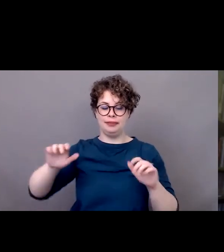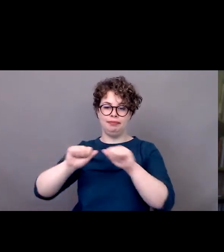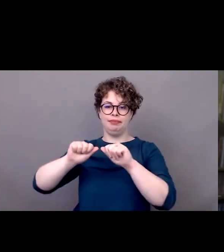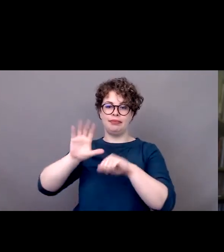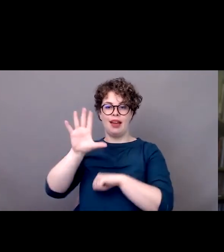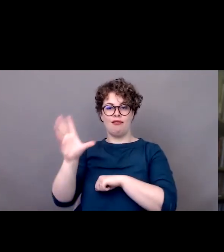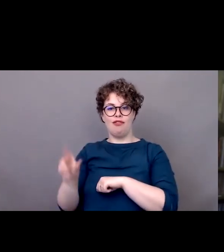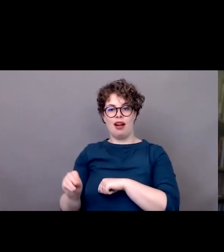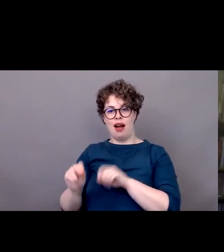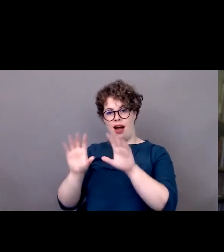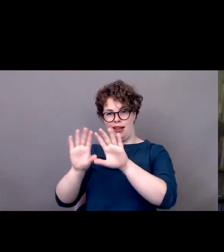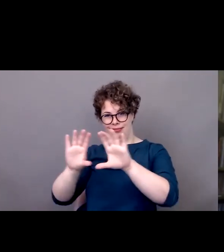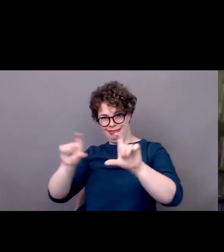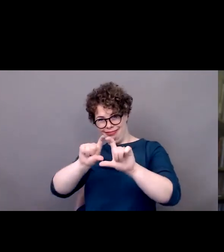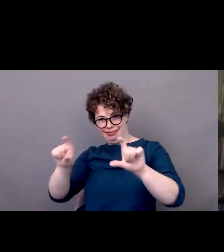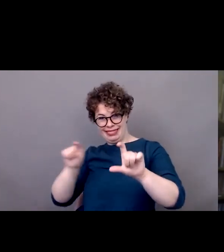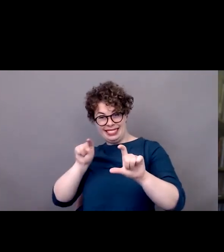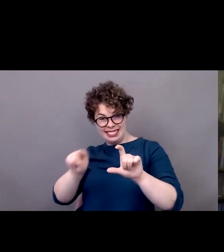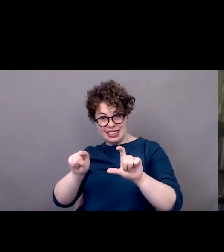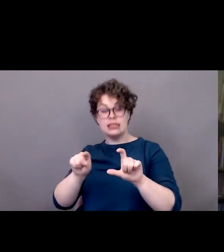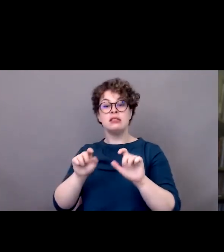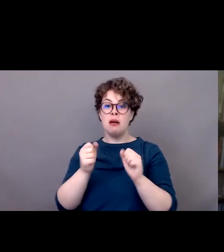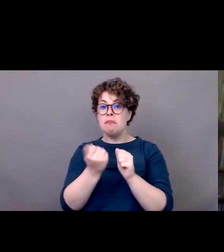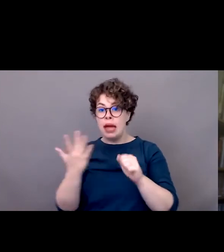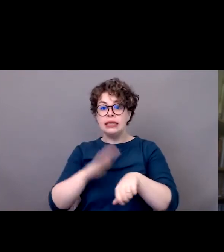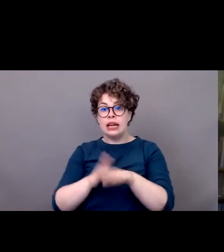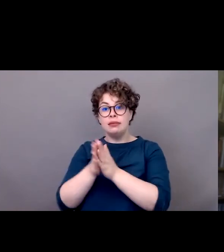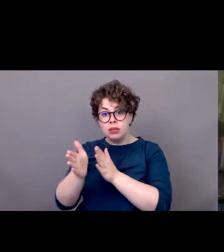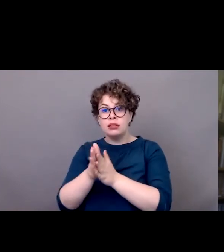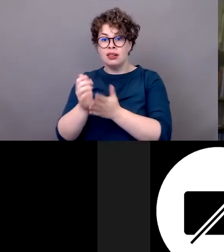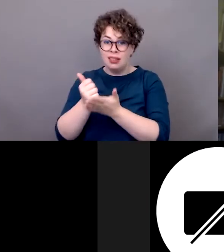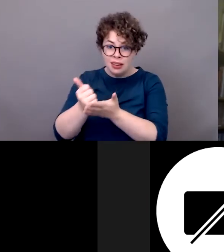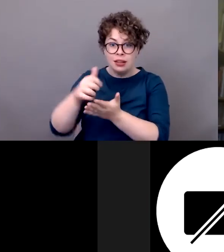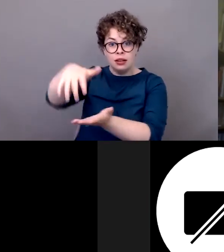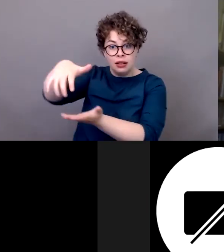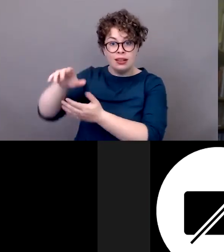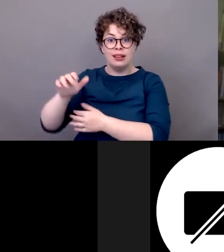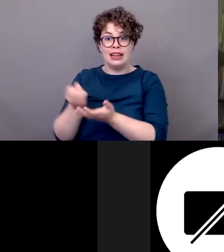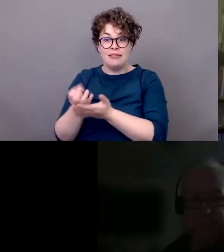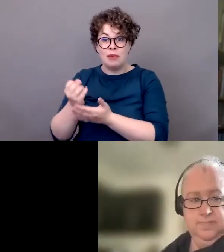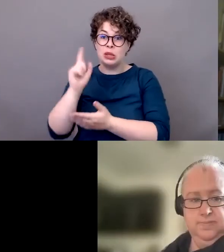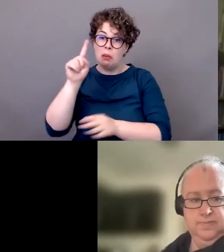humanitarian programming. So that is the modality, considering the context you're operating in.